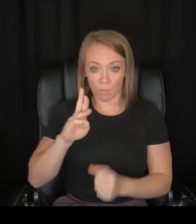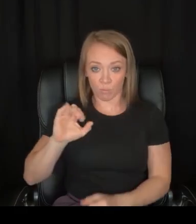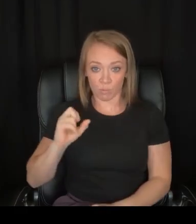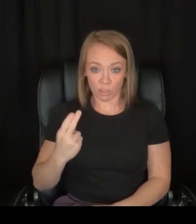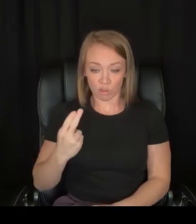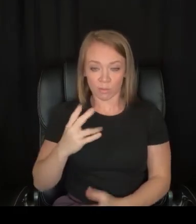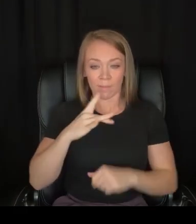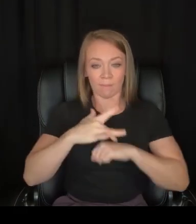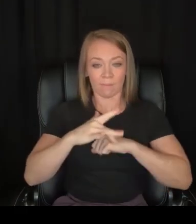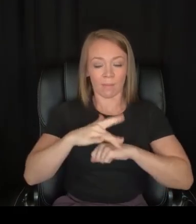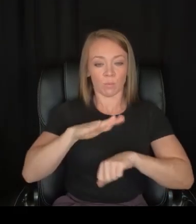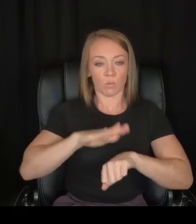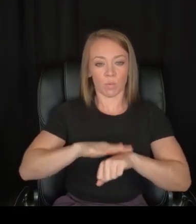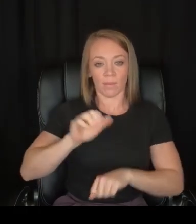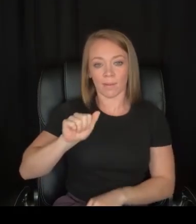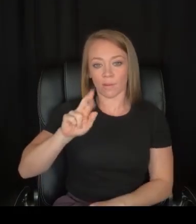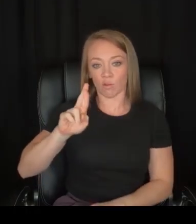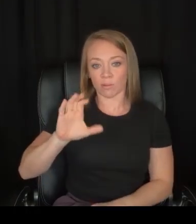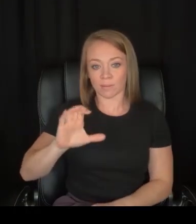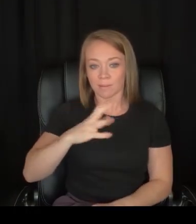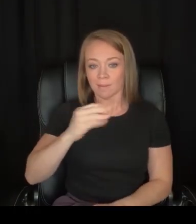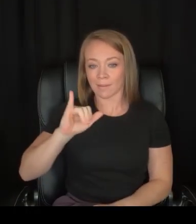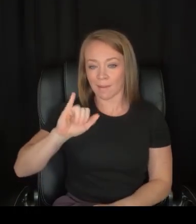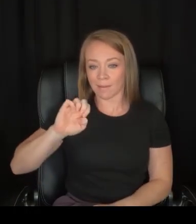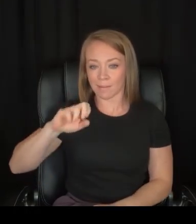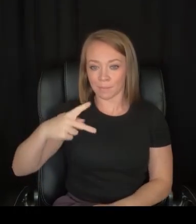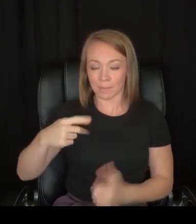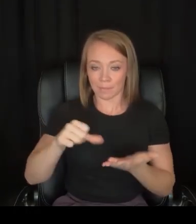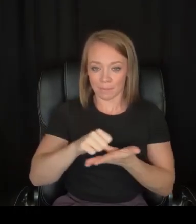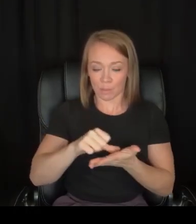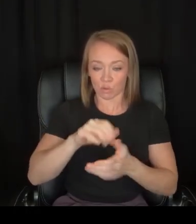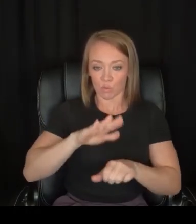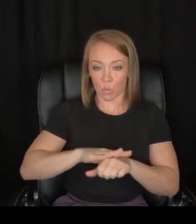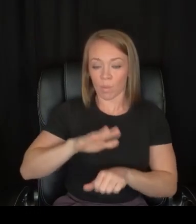is available on the ARC and IEP page of the KDE website.